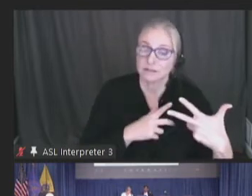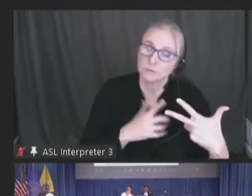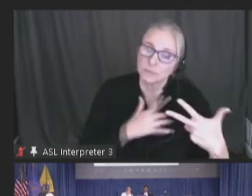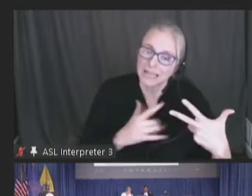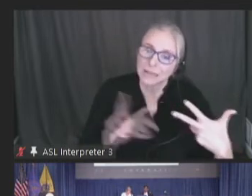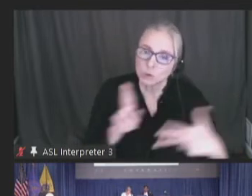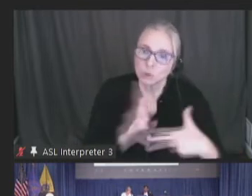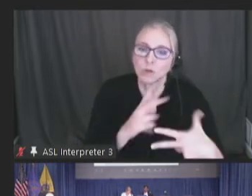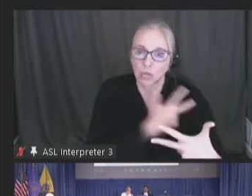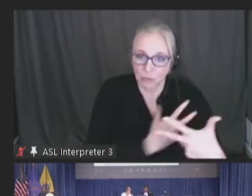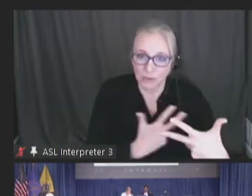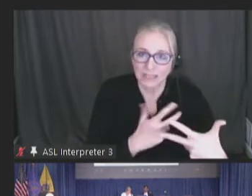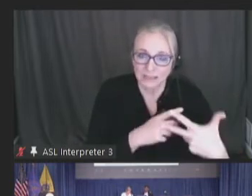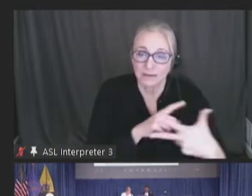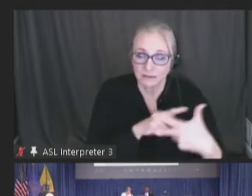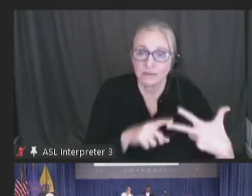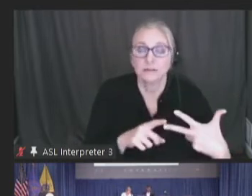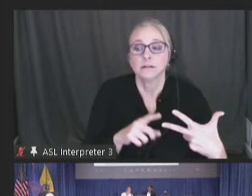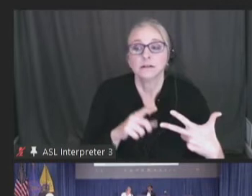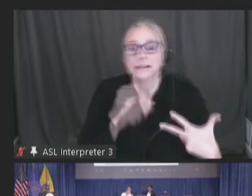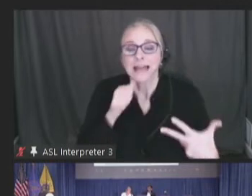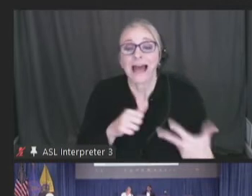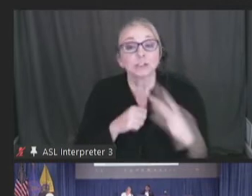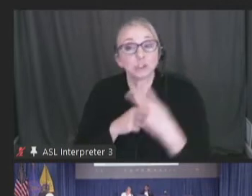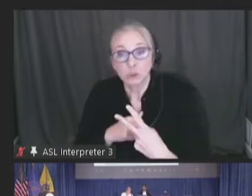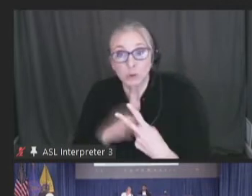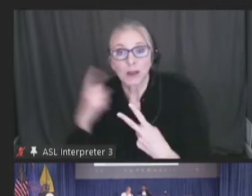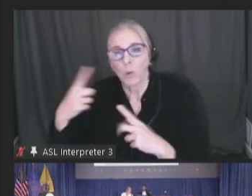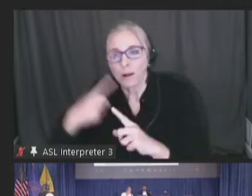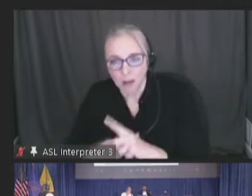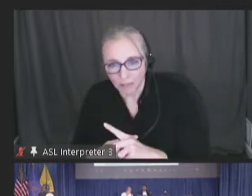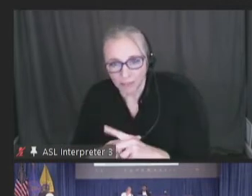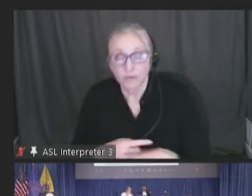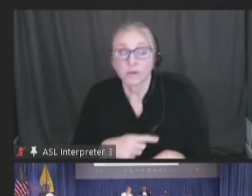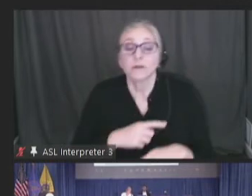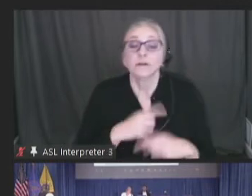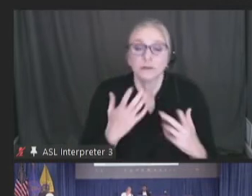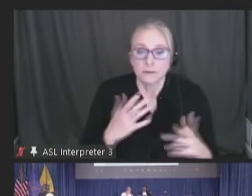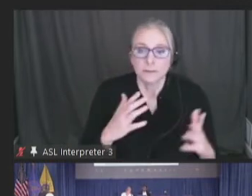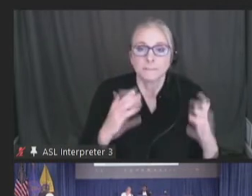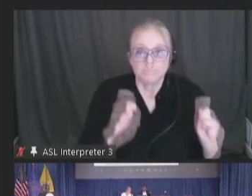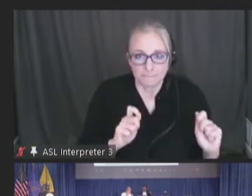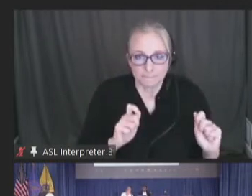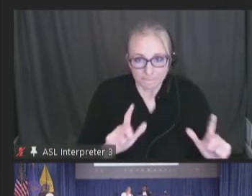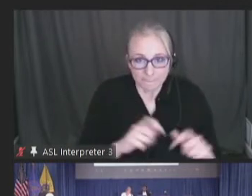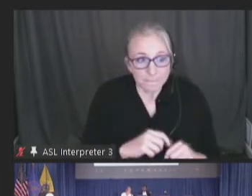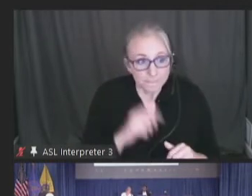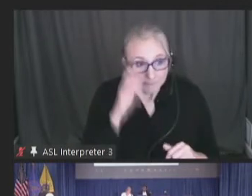two-week intervals, instead of two immunizations at one-month intervals. Okay. Next slide.